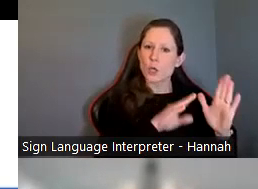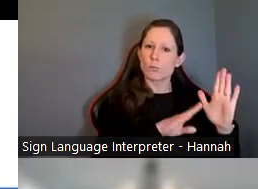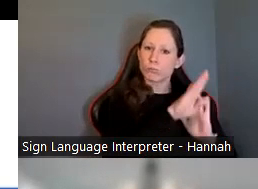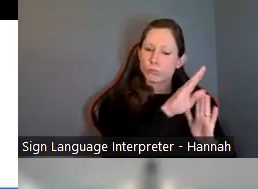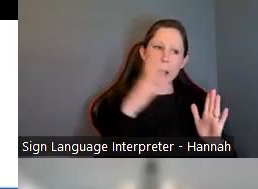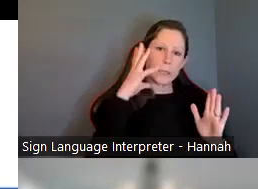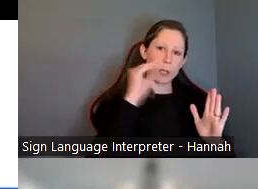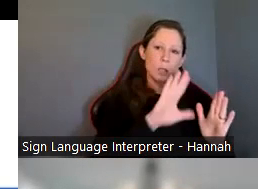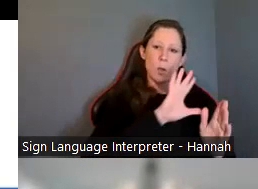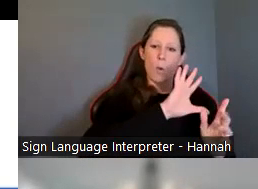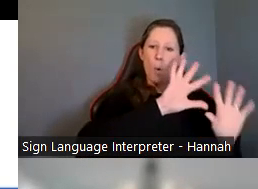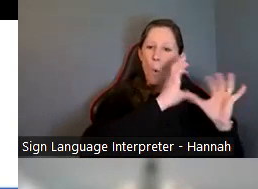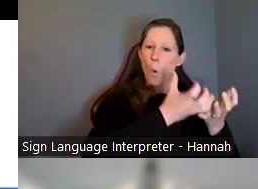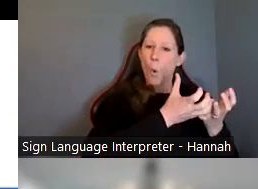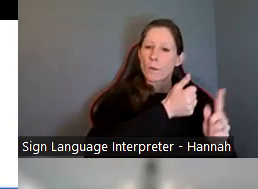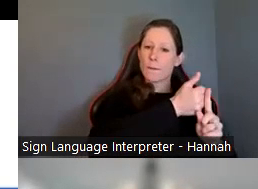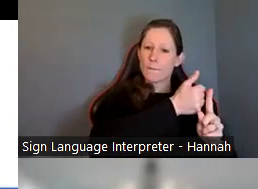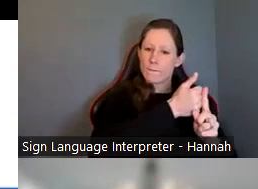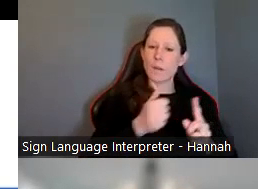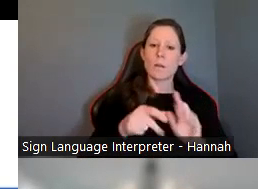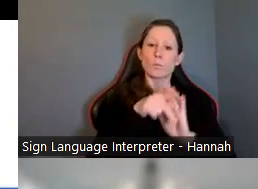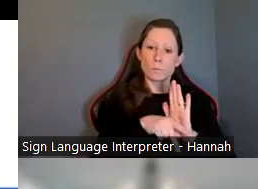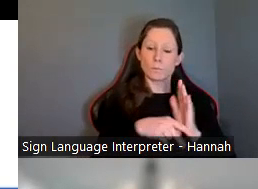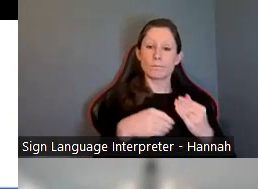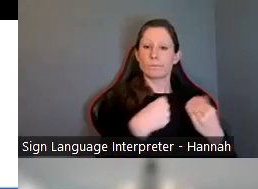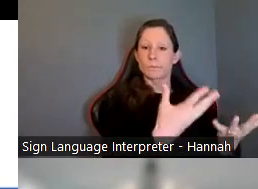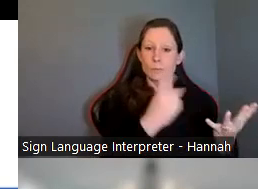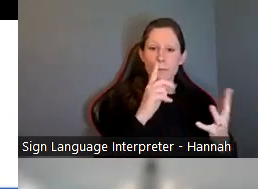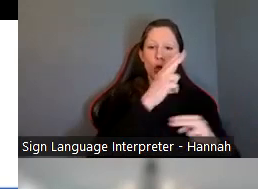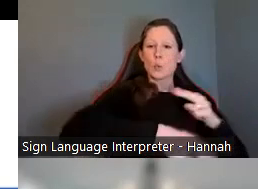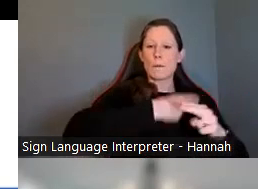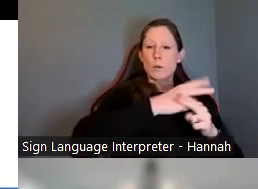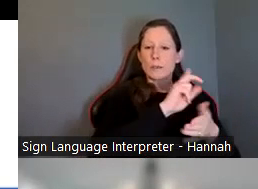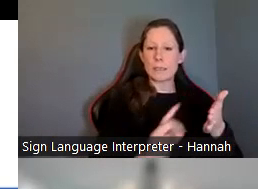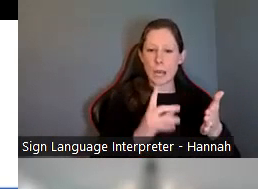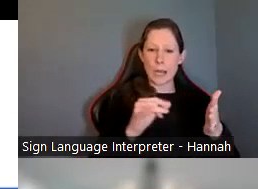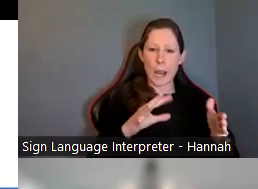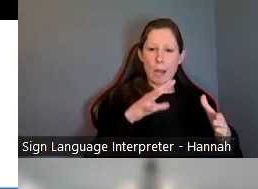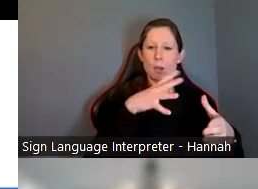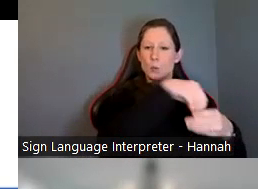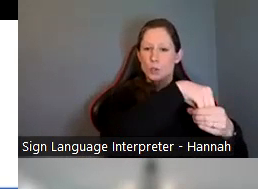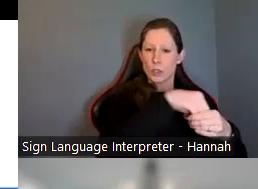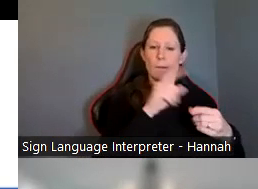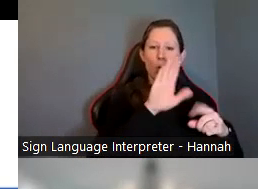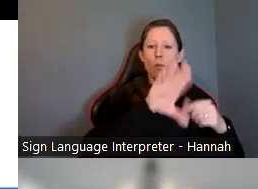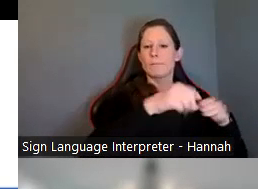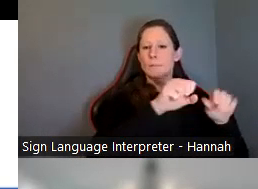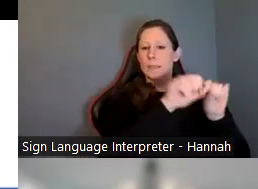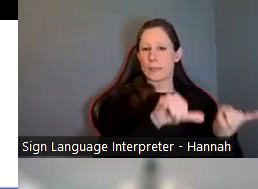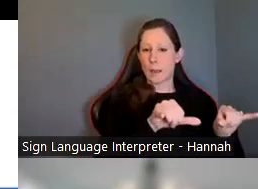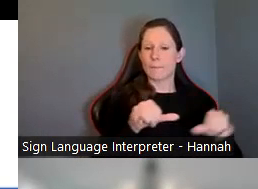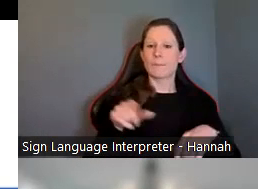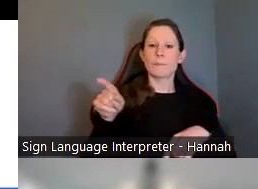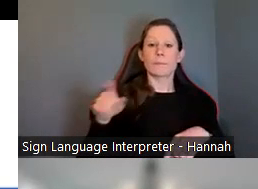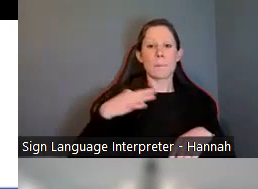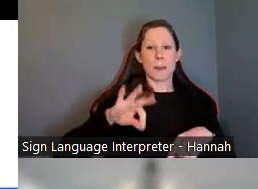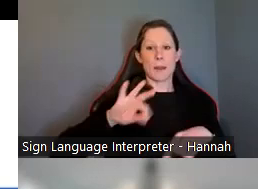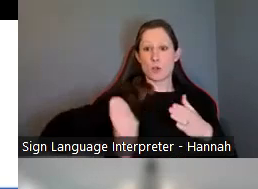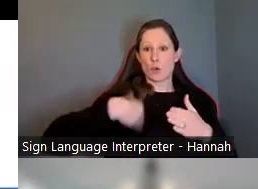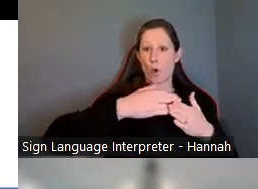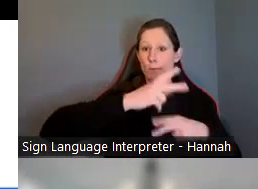She talks about all forms of access and